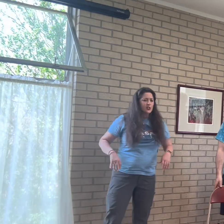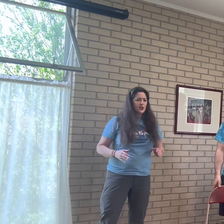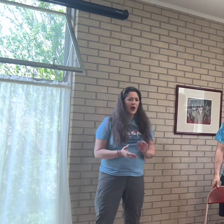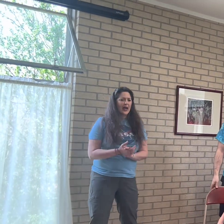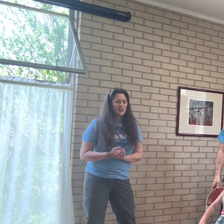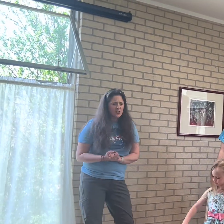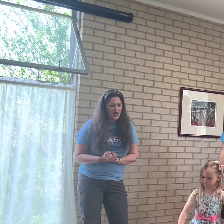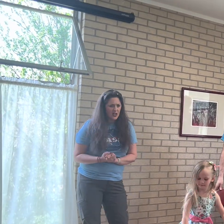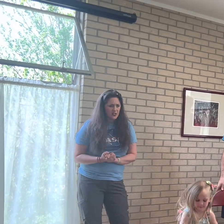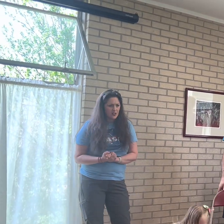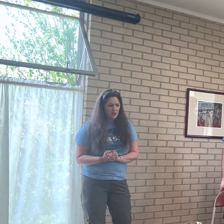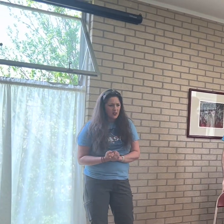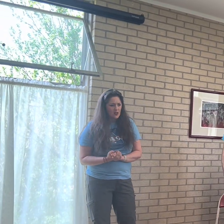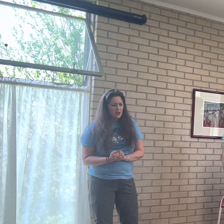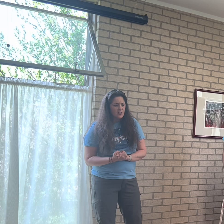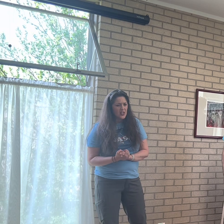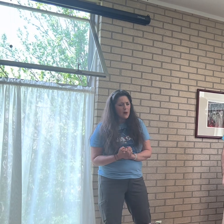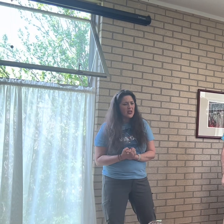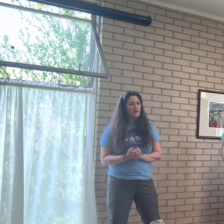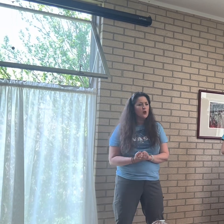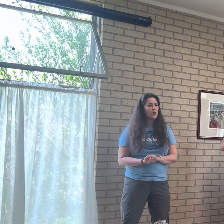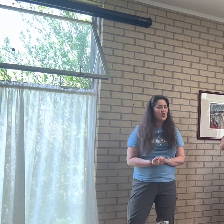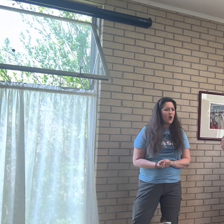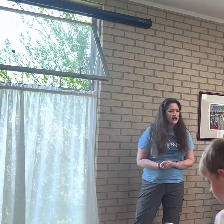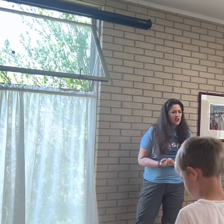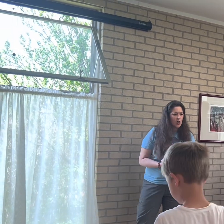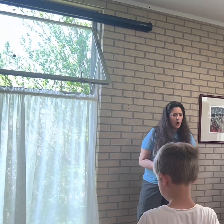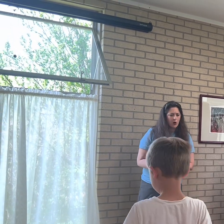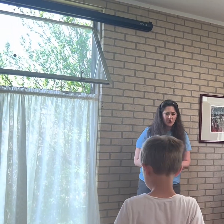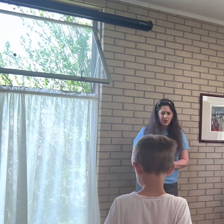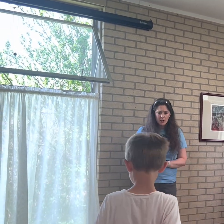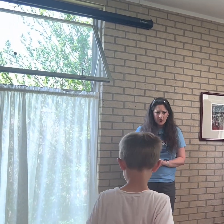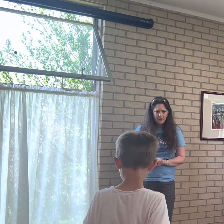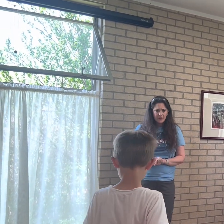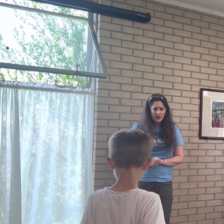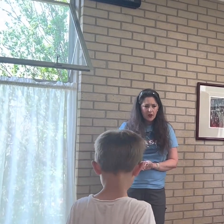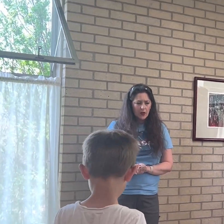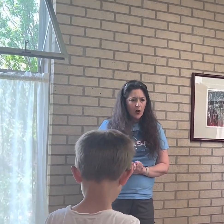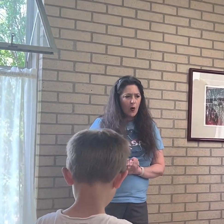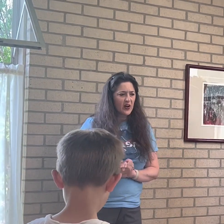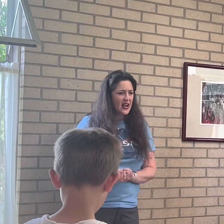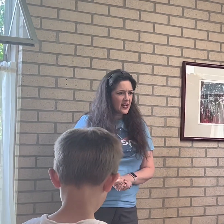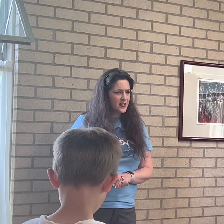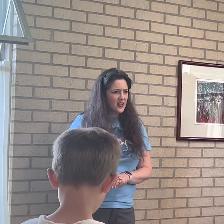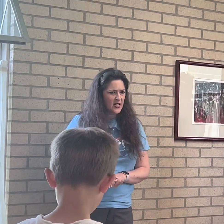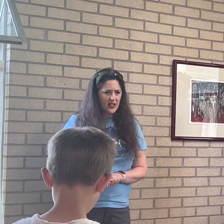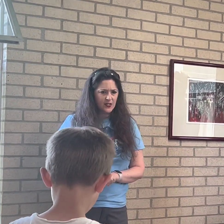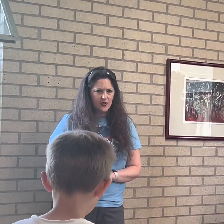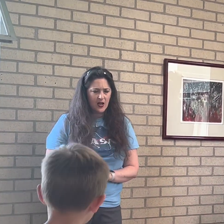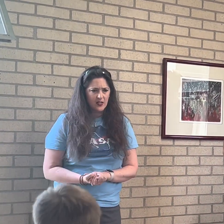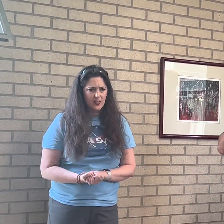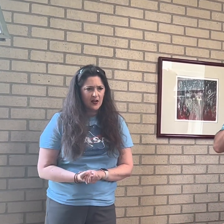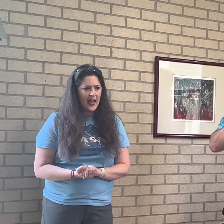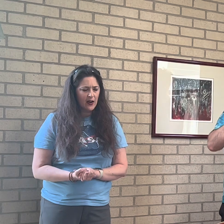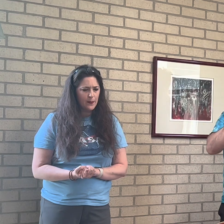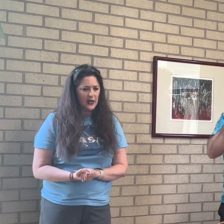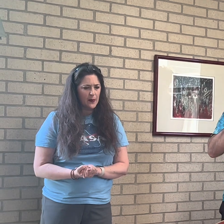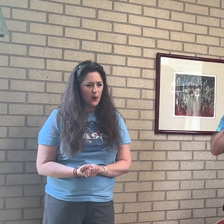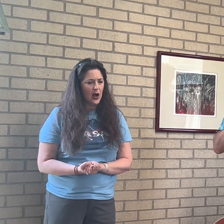Dr. Shannon: So astronauts! Tell me, if you were going to coach one of NASA's astronauts on how to pick